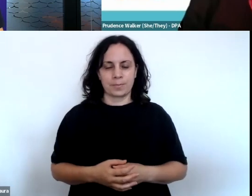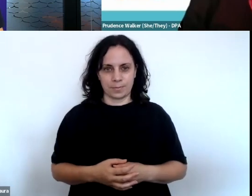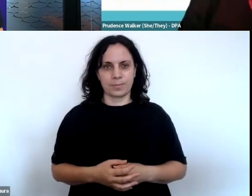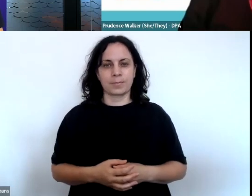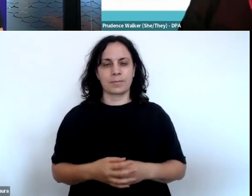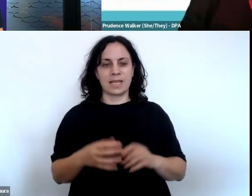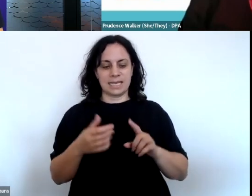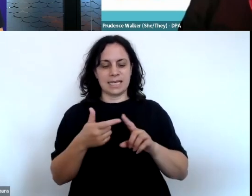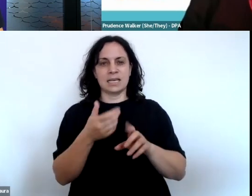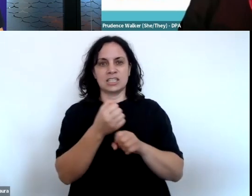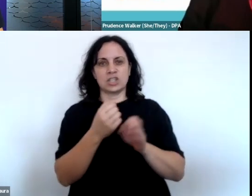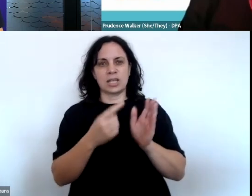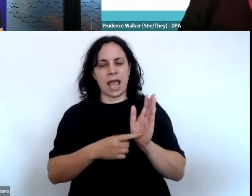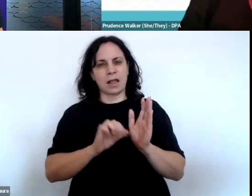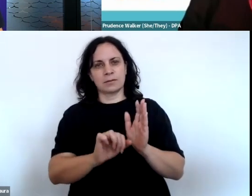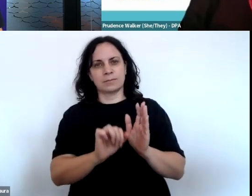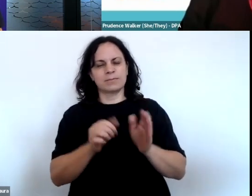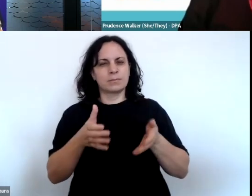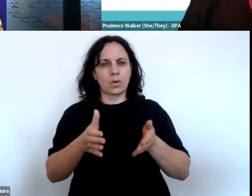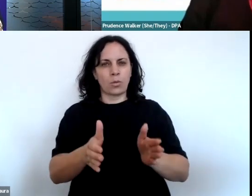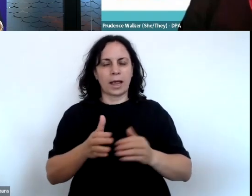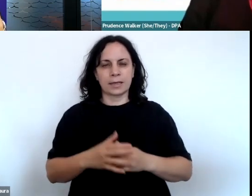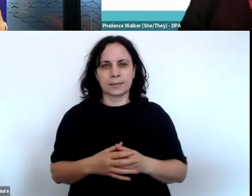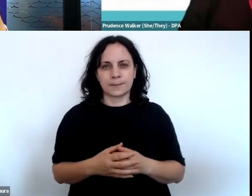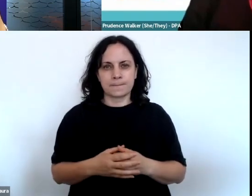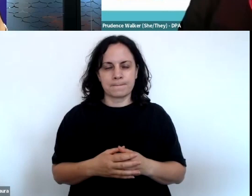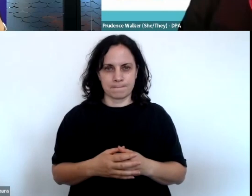is that it’s not necessarily about a site or a place,